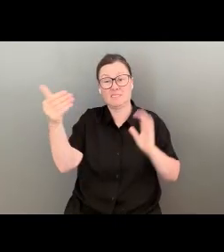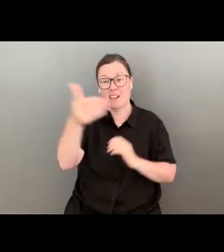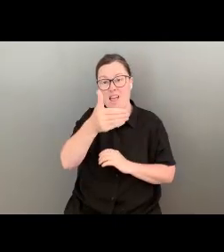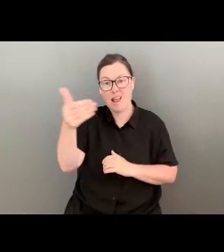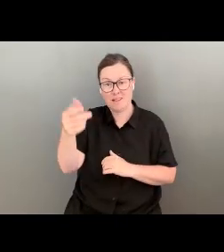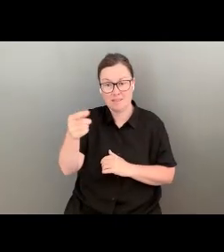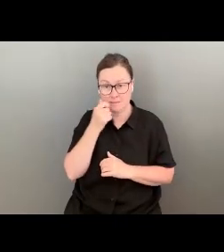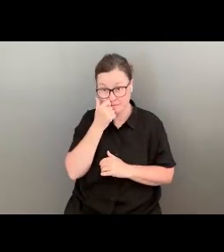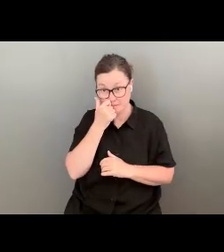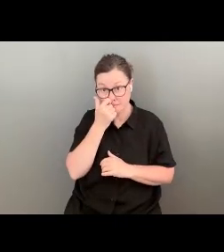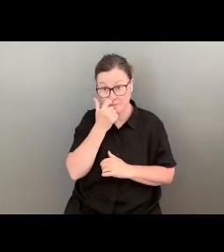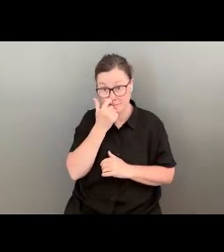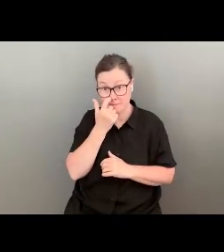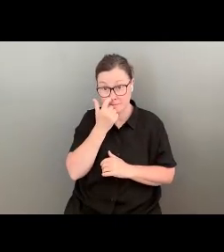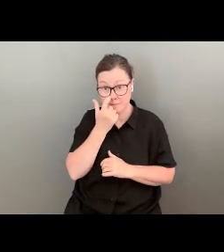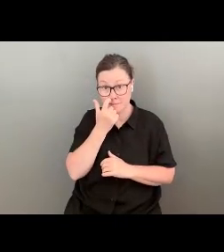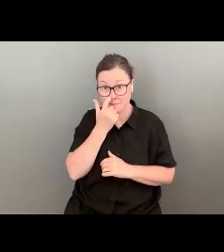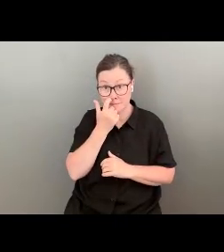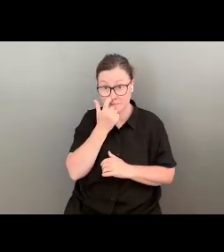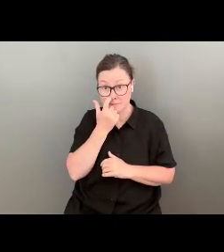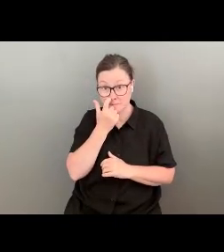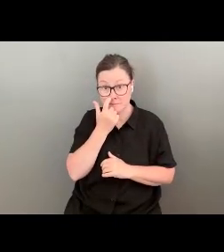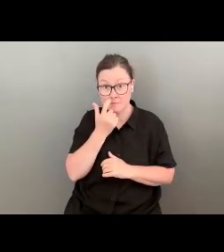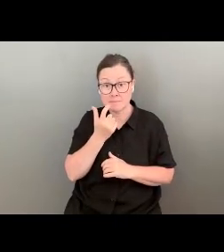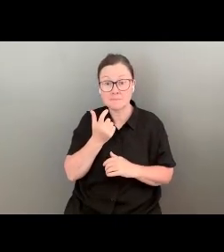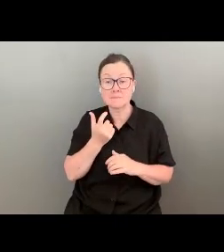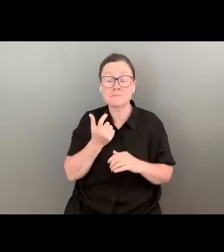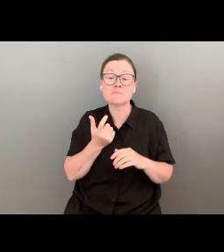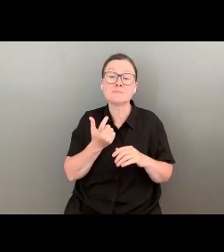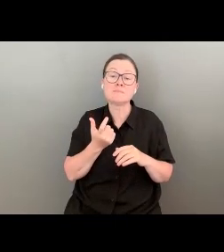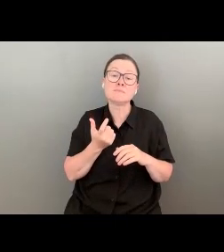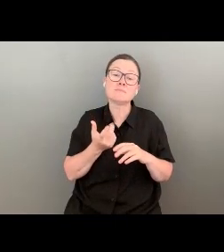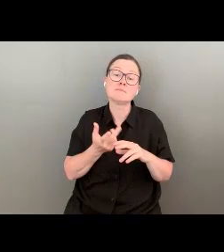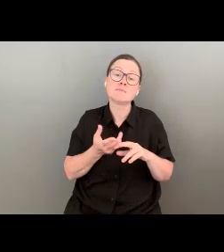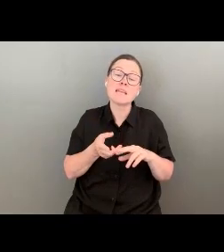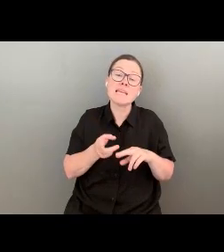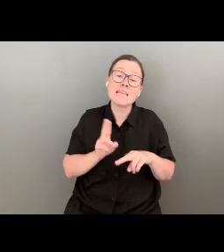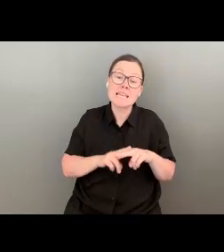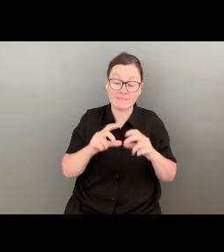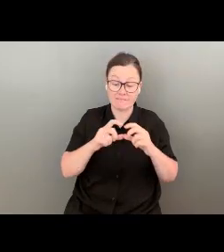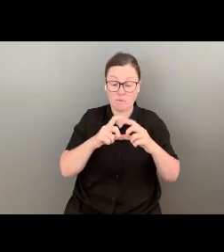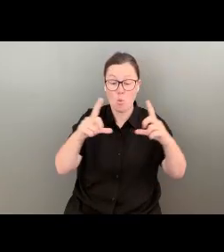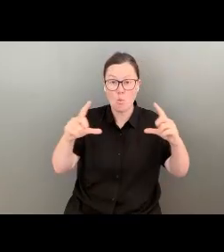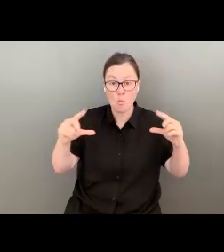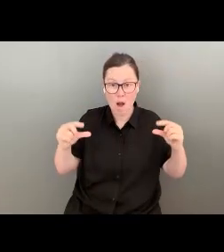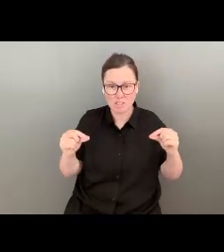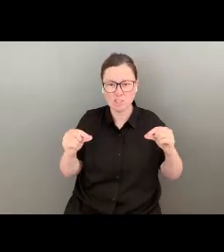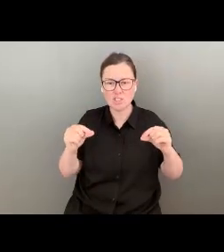And is a croissant a croissant when it's been contaminated by poin au chocolat or other cruffins